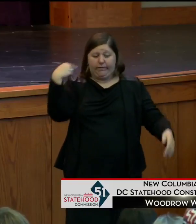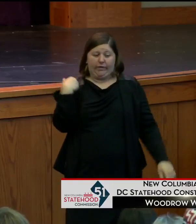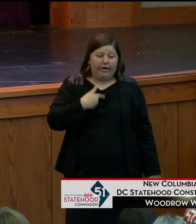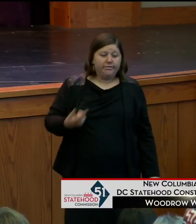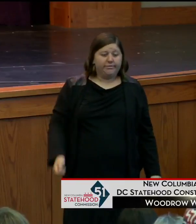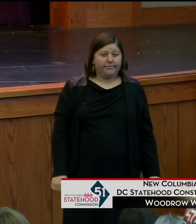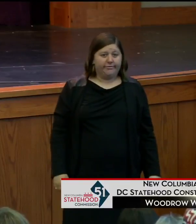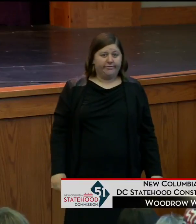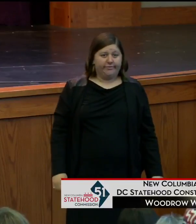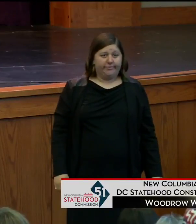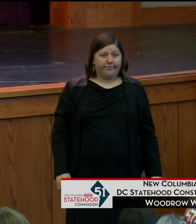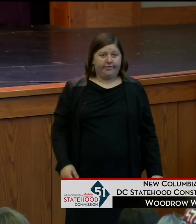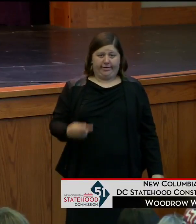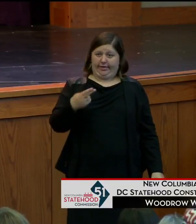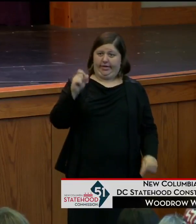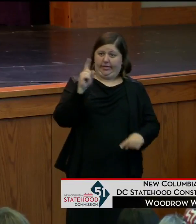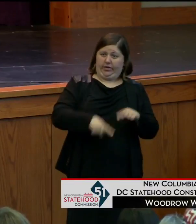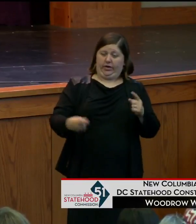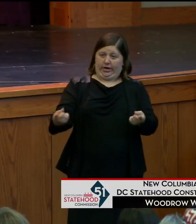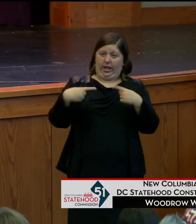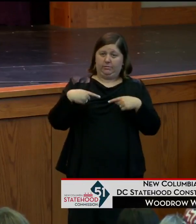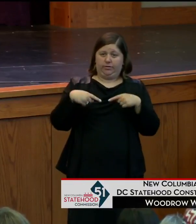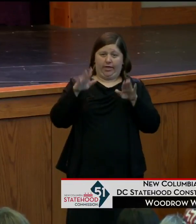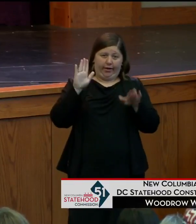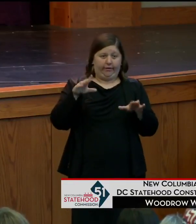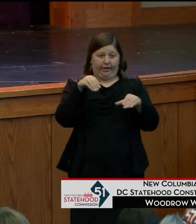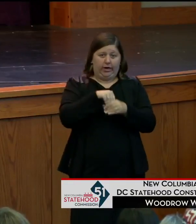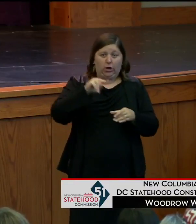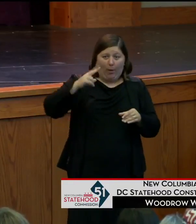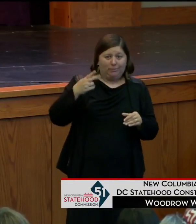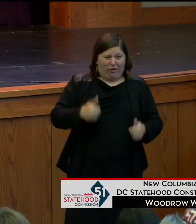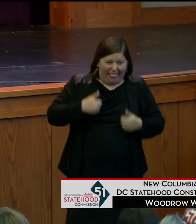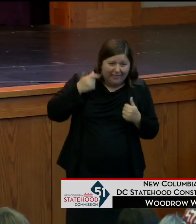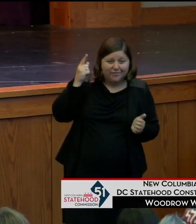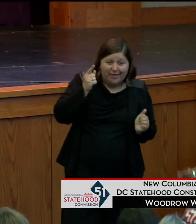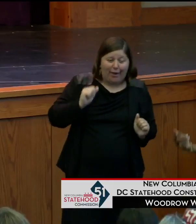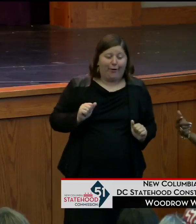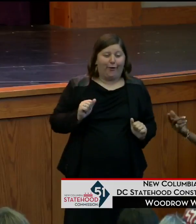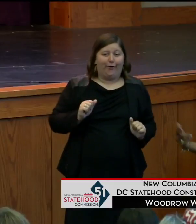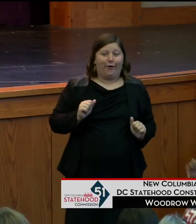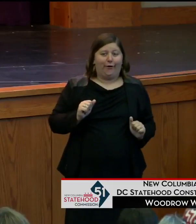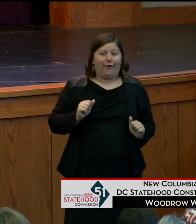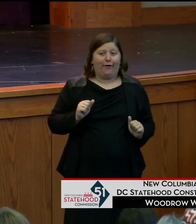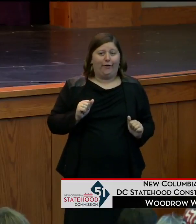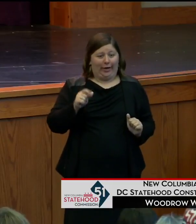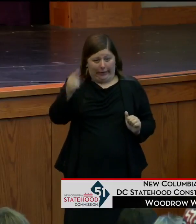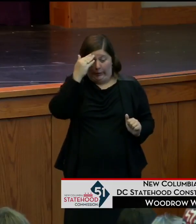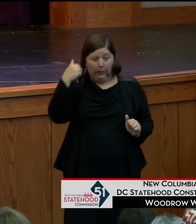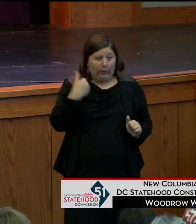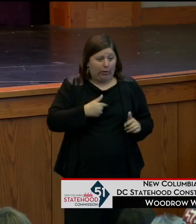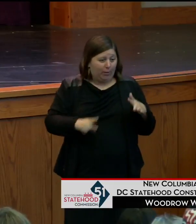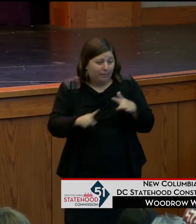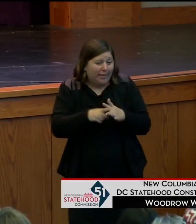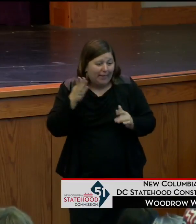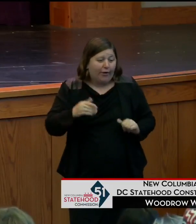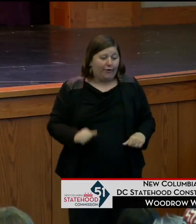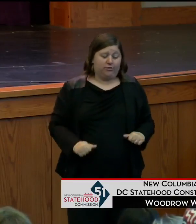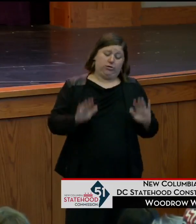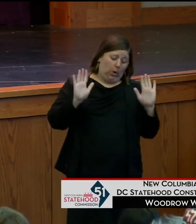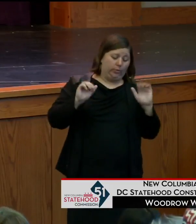HE COULDN'T COME TO THAT HEARING IN NEW HAMPSHIRE AND HE LIVES THERE. HE KNEW WE WERE COMING. OKAY.